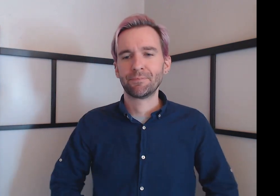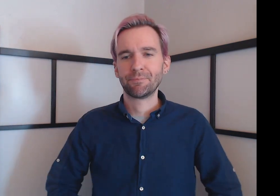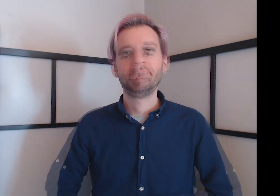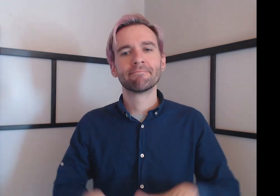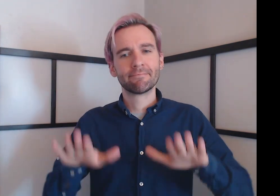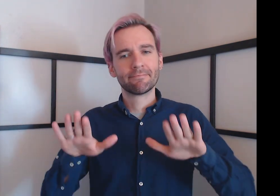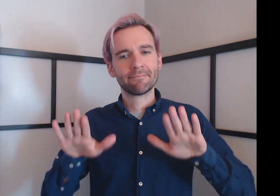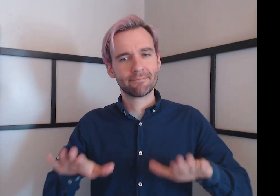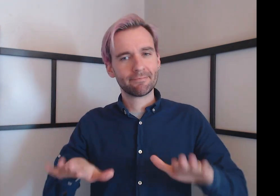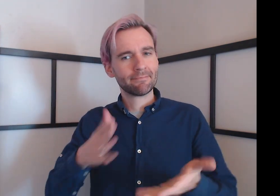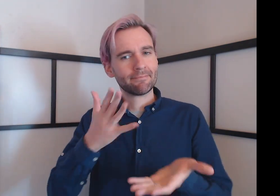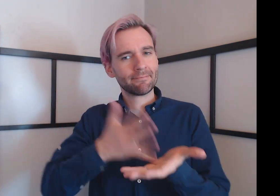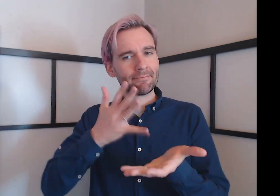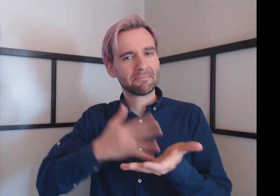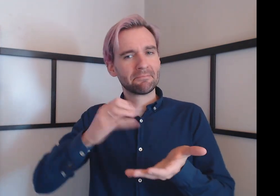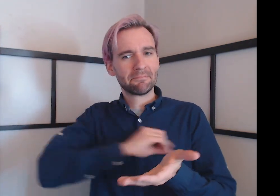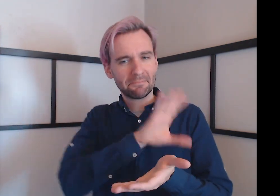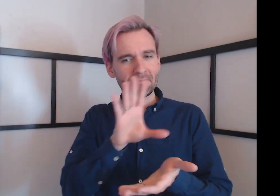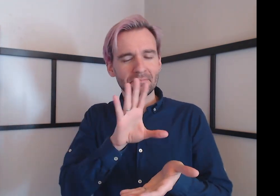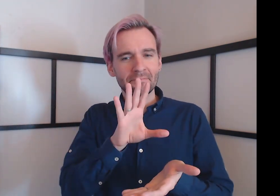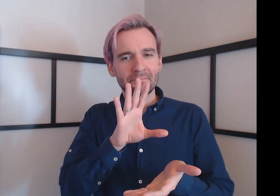That’s all for today!